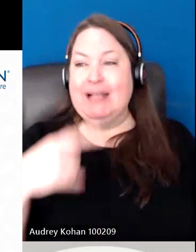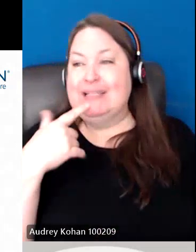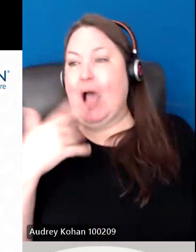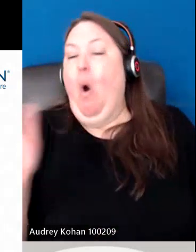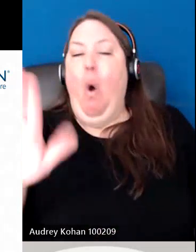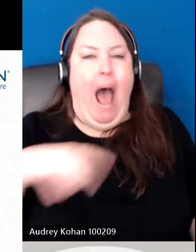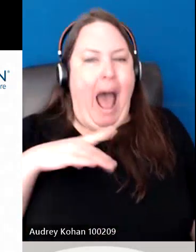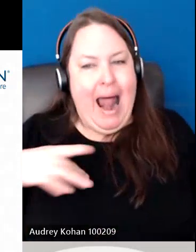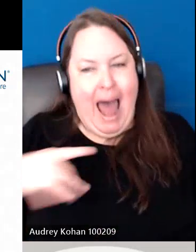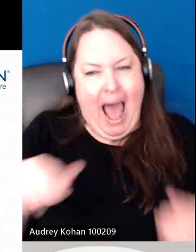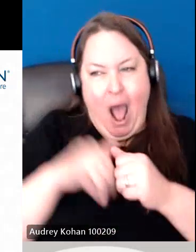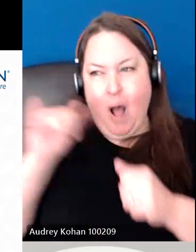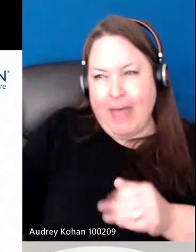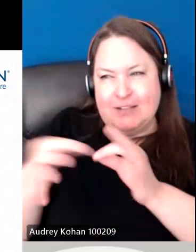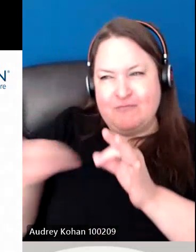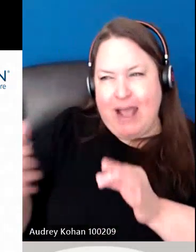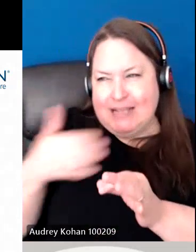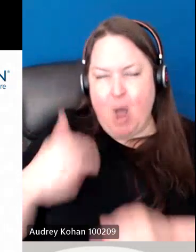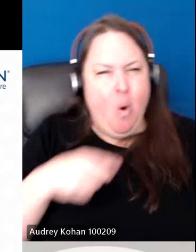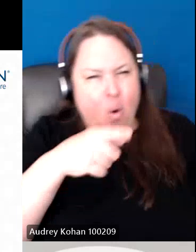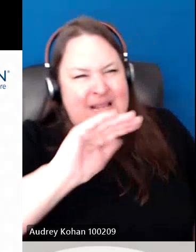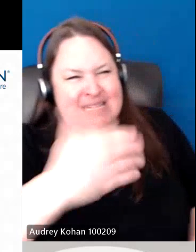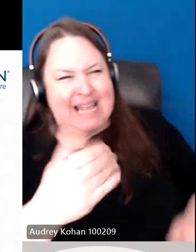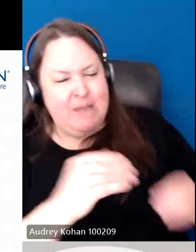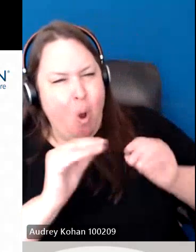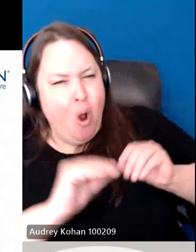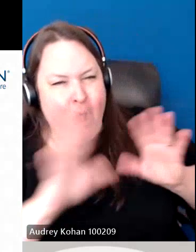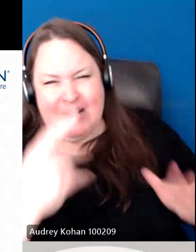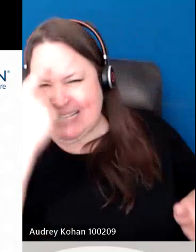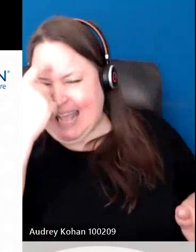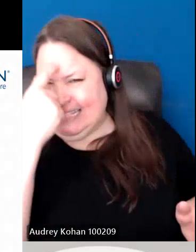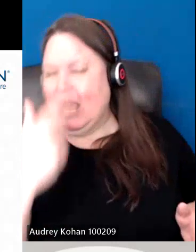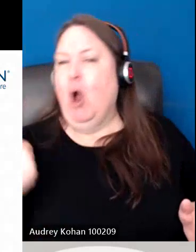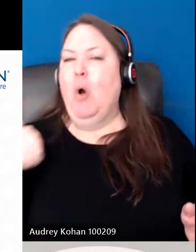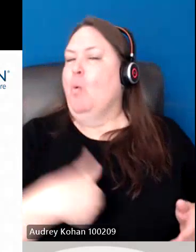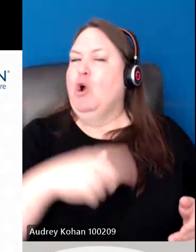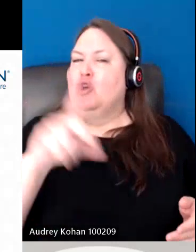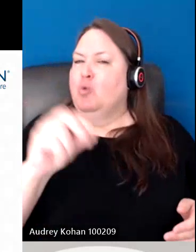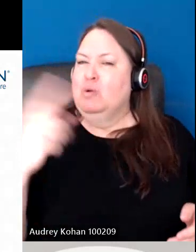that's phrased better or that seems to make more sense or we were doing something that was uh from